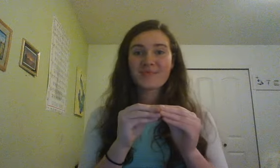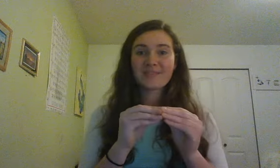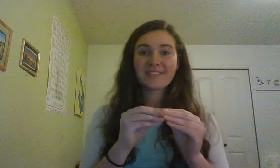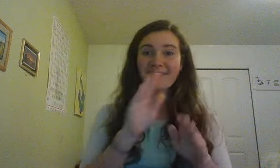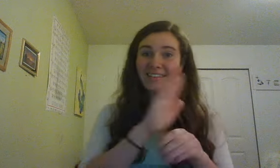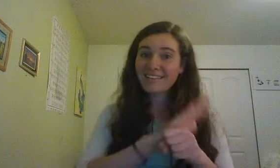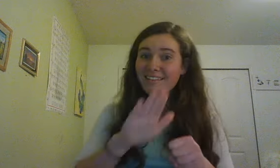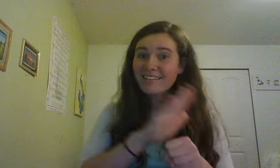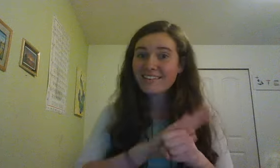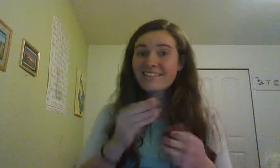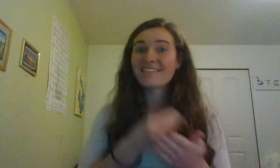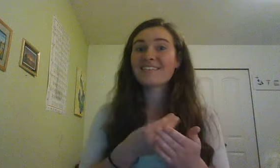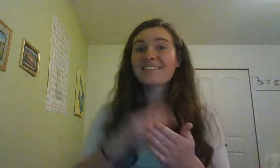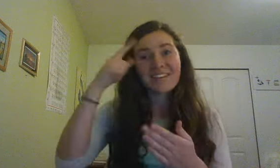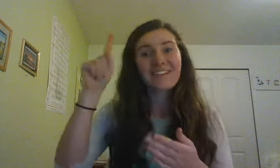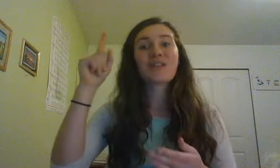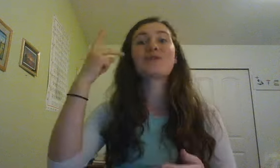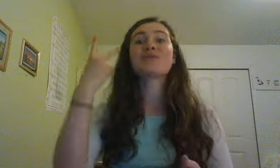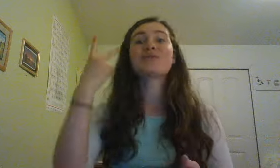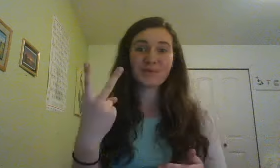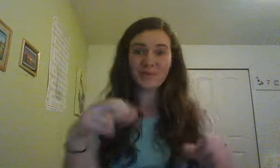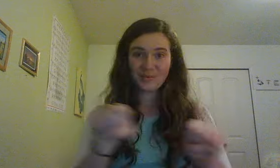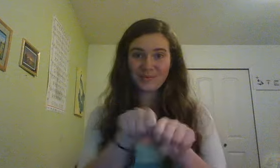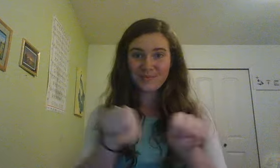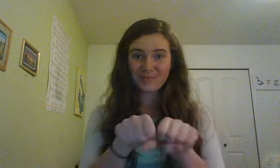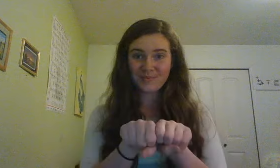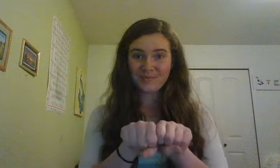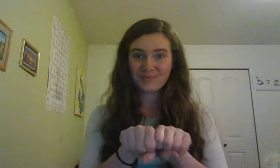This was enough money to buy leather for two pairs of shoes.